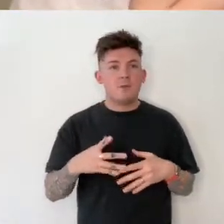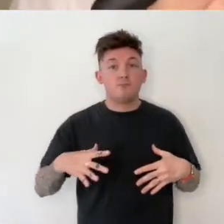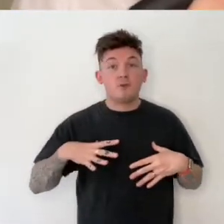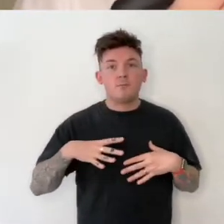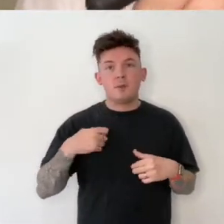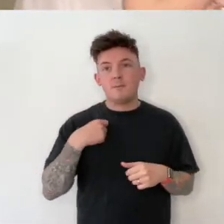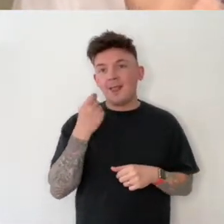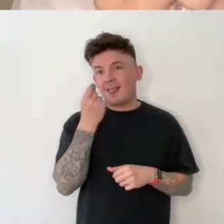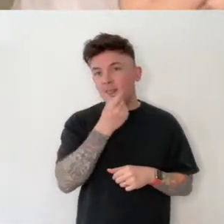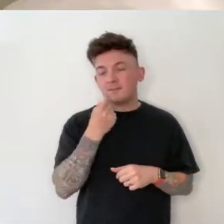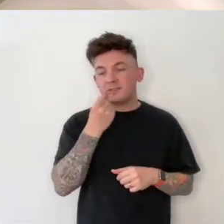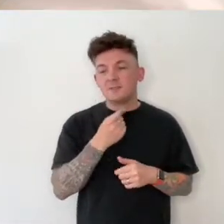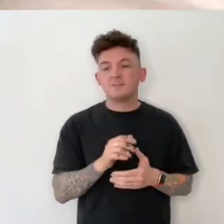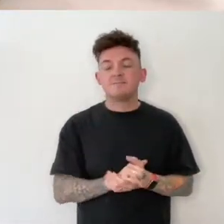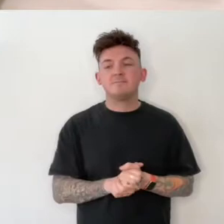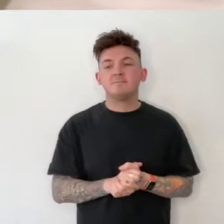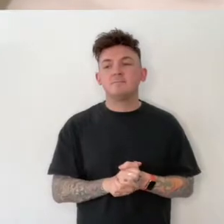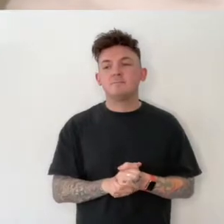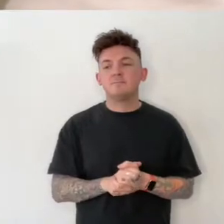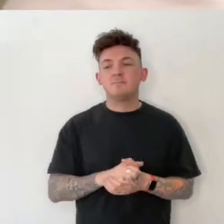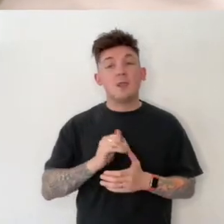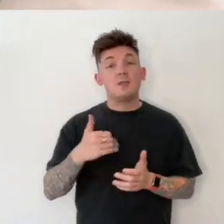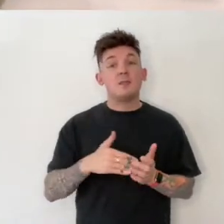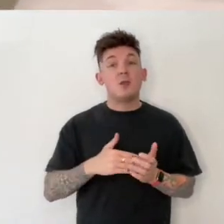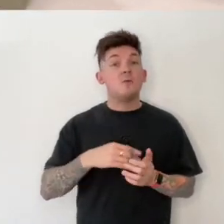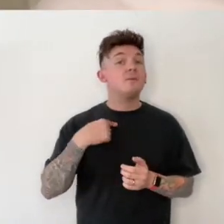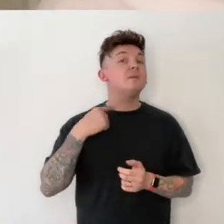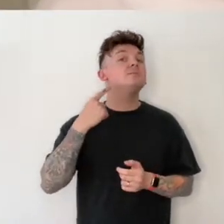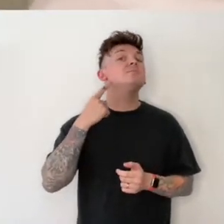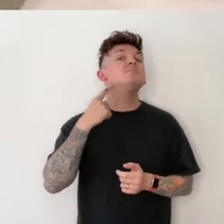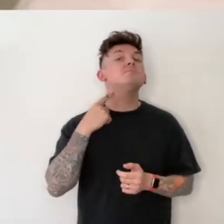to do the other side, i'm just coming down my neck here now i'm not going to go too mad